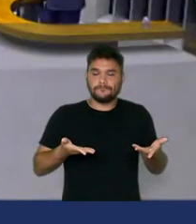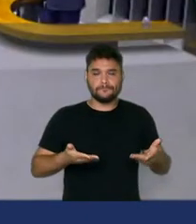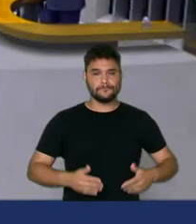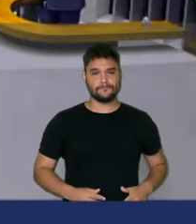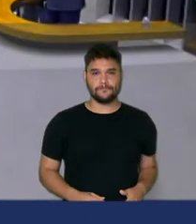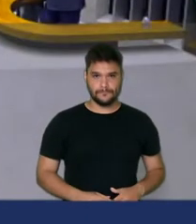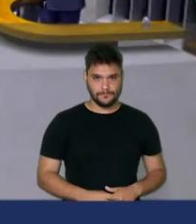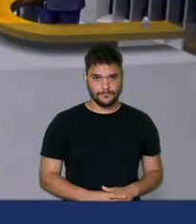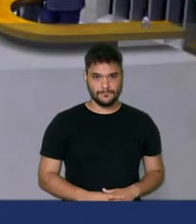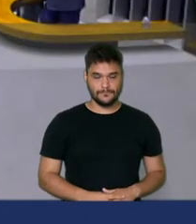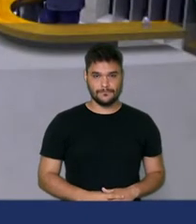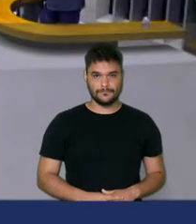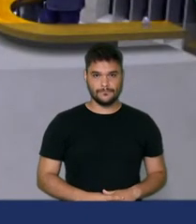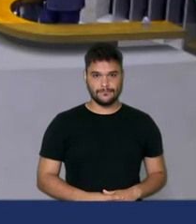PUTING E ESSE CRIME CONTRA A